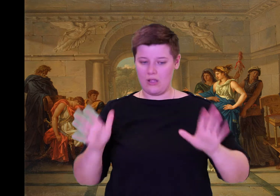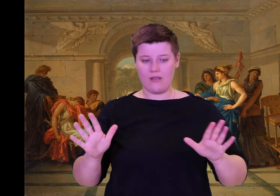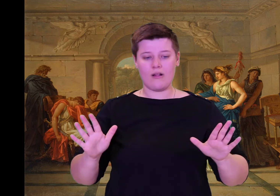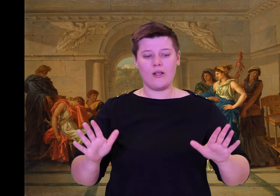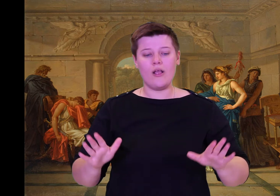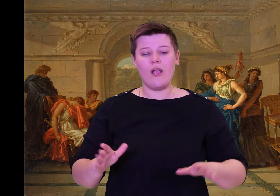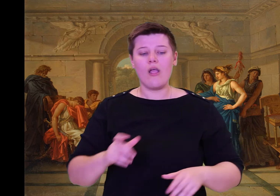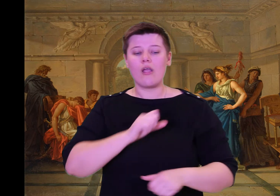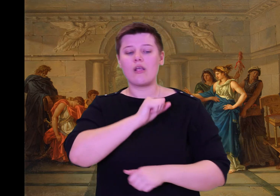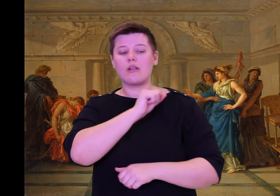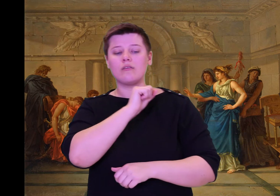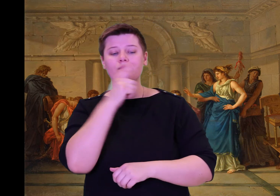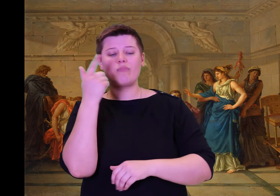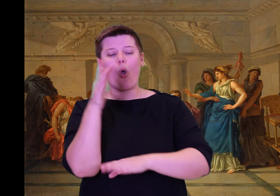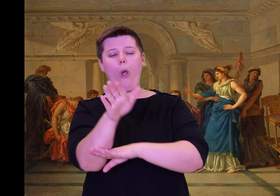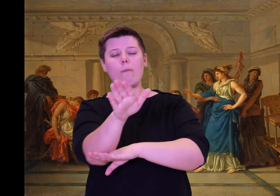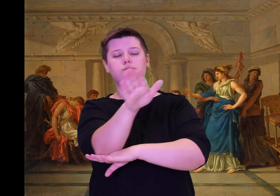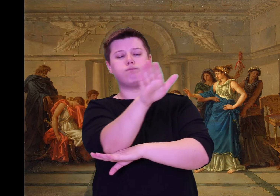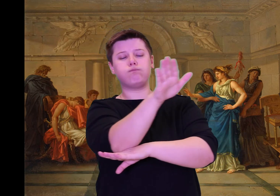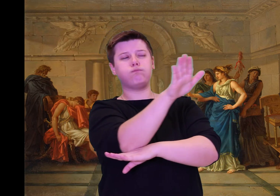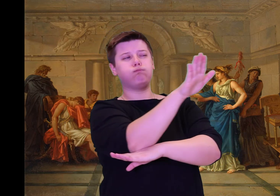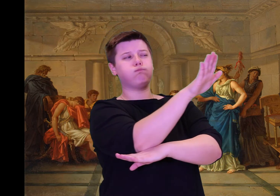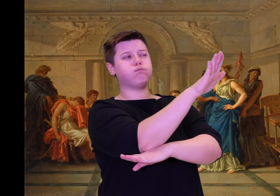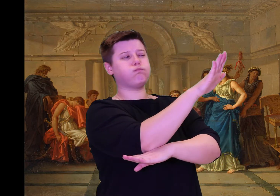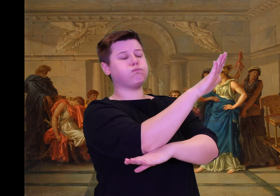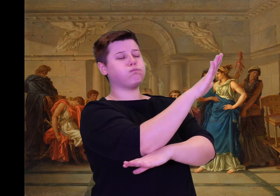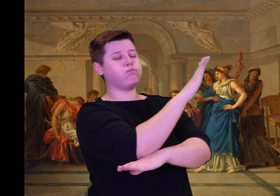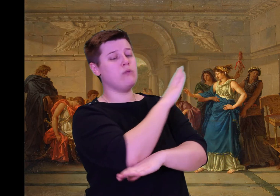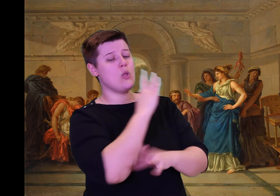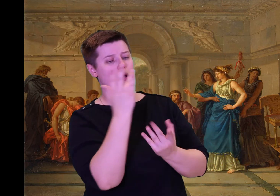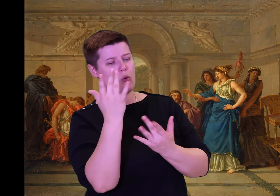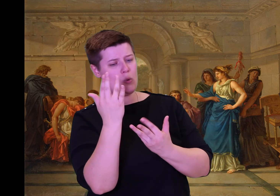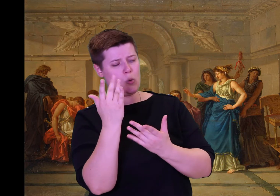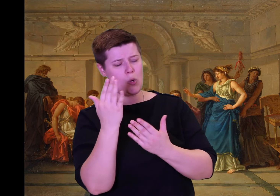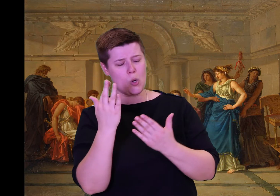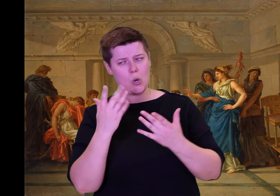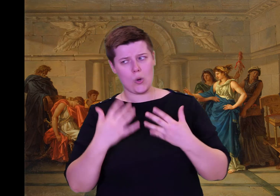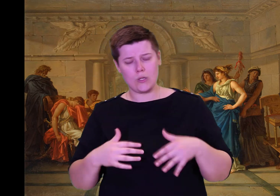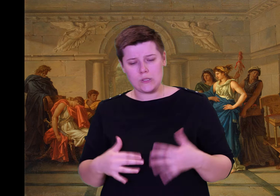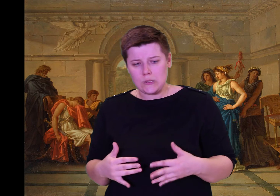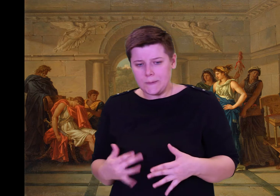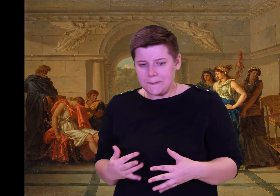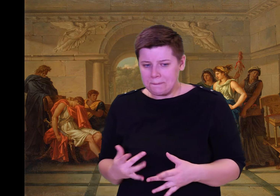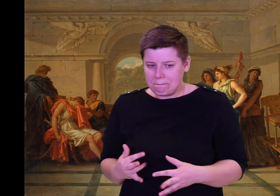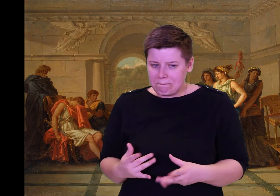The goddess dove down deep inside the sea and brought four sealskins up from